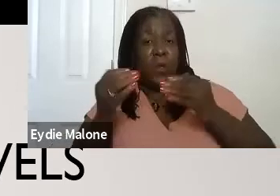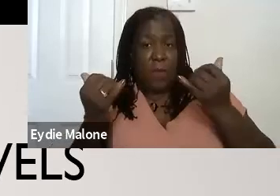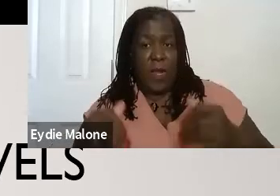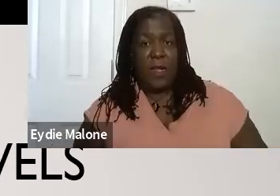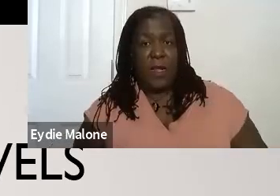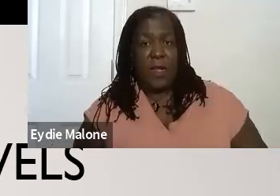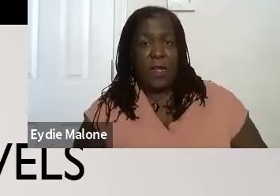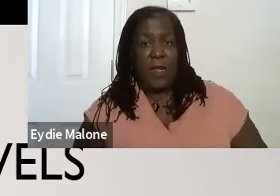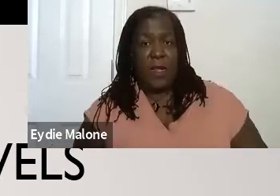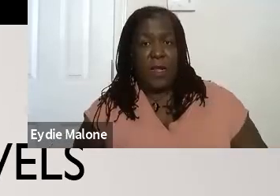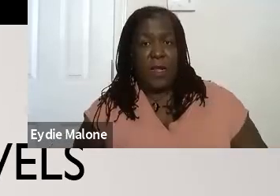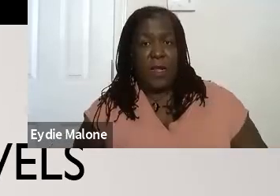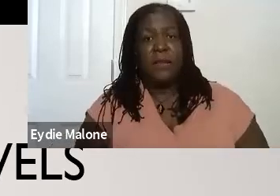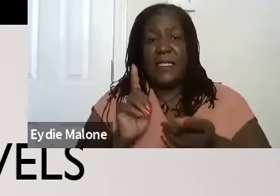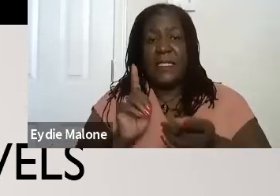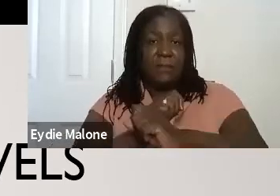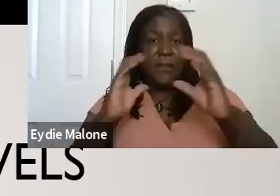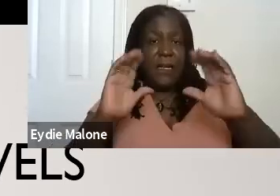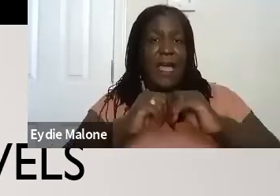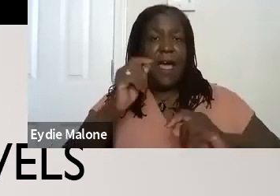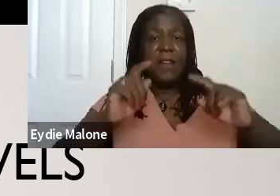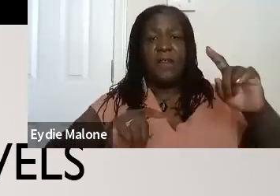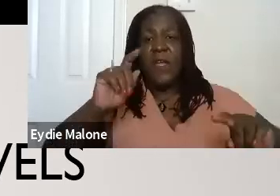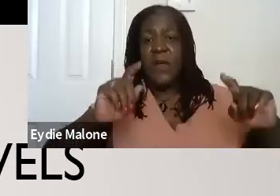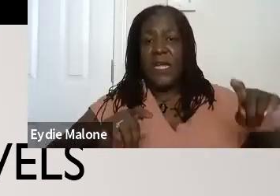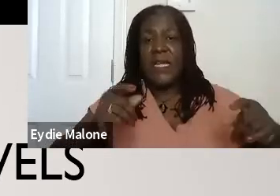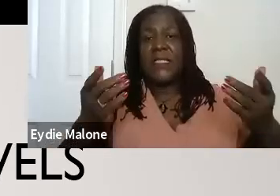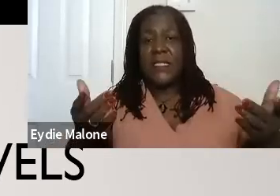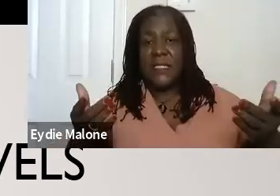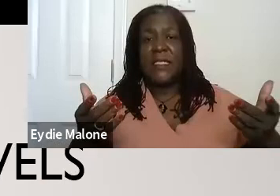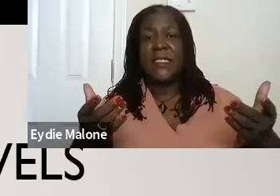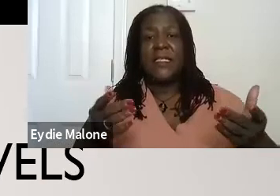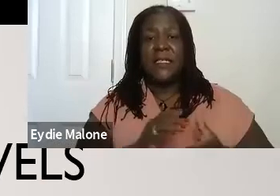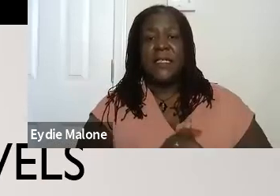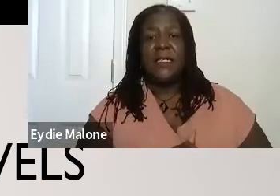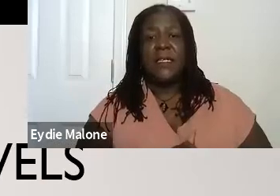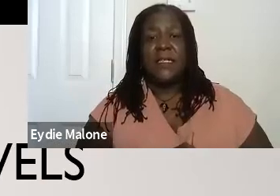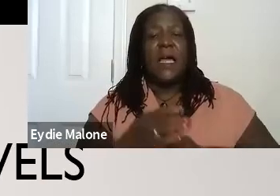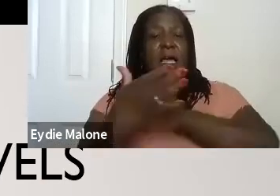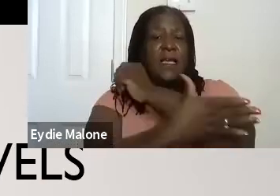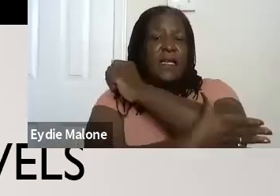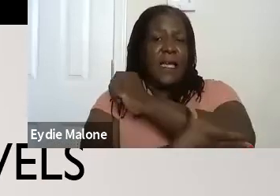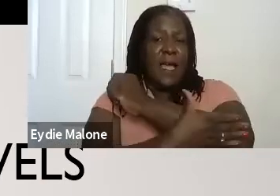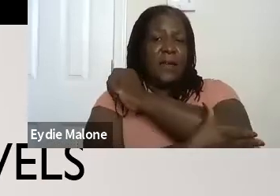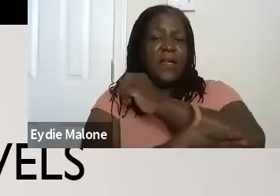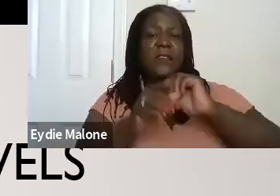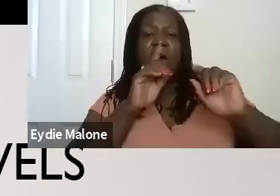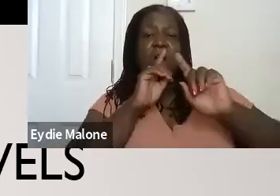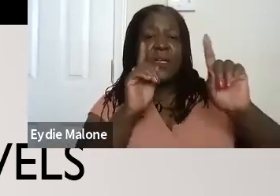picture of how the various counties in Indiana are performing in terms of their risk of catching